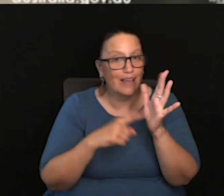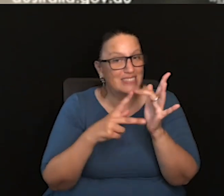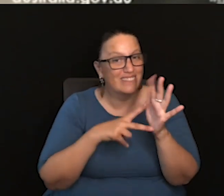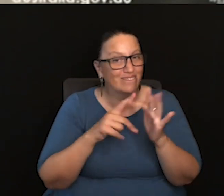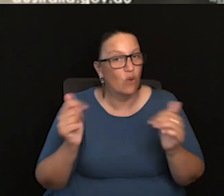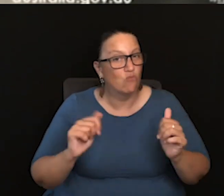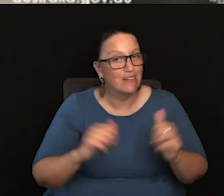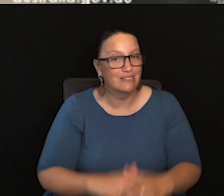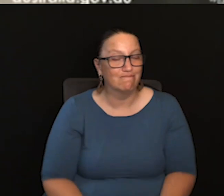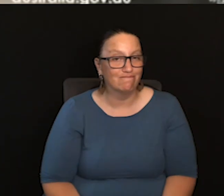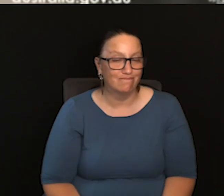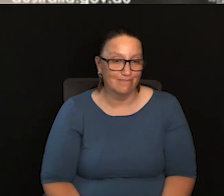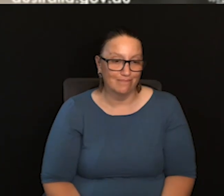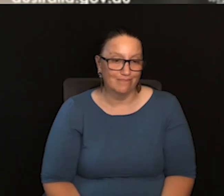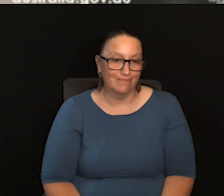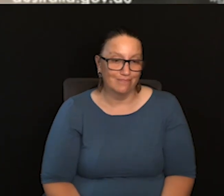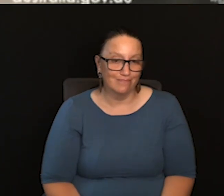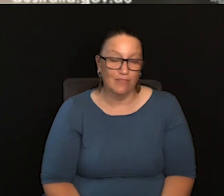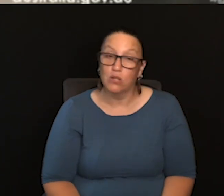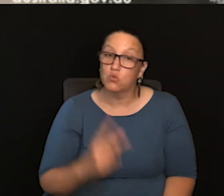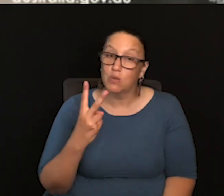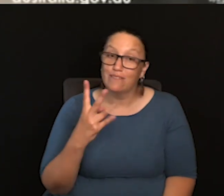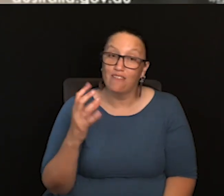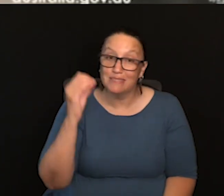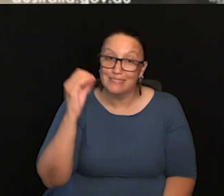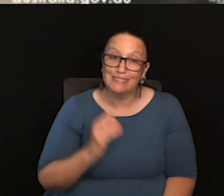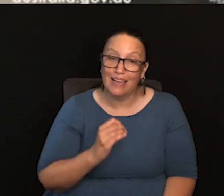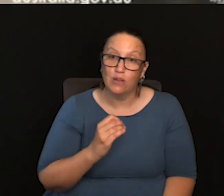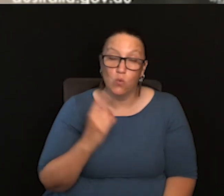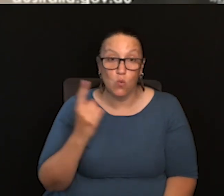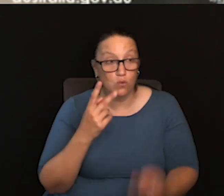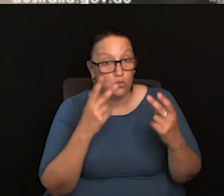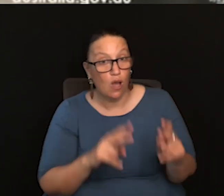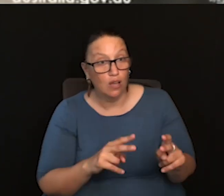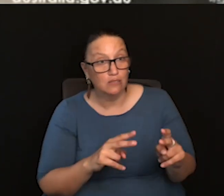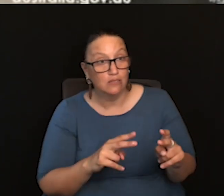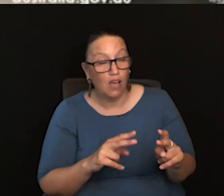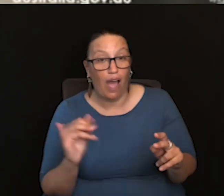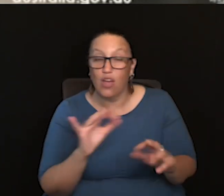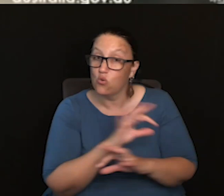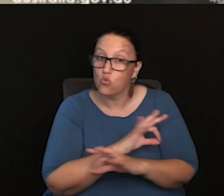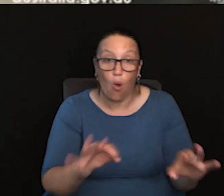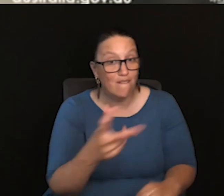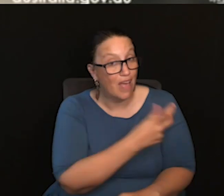There is a little bit of an overlap but 60% in palliative care and